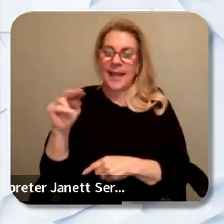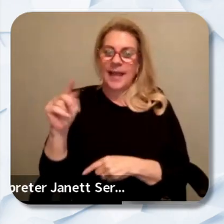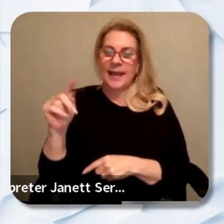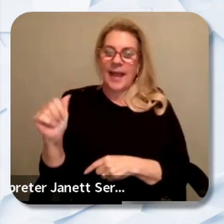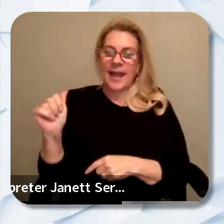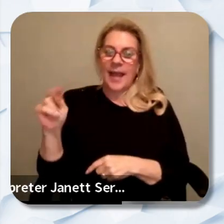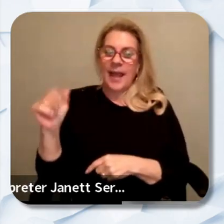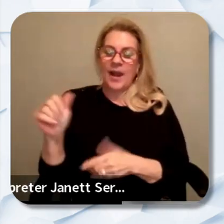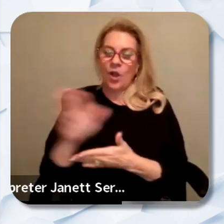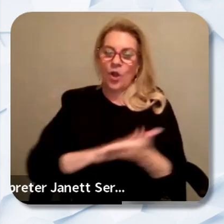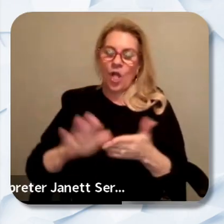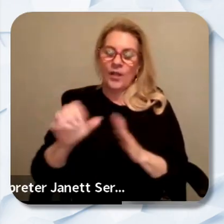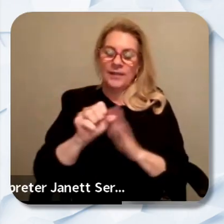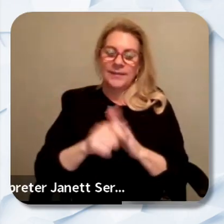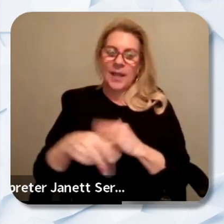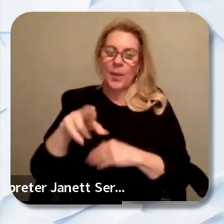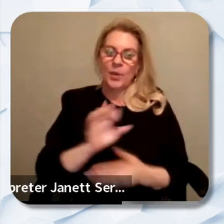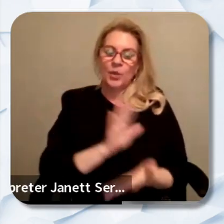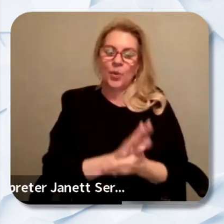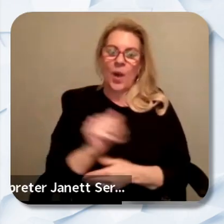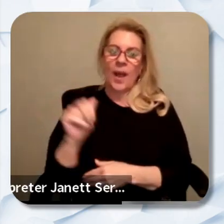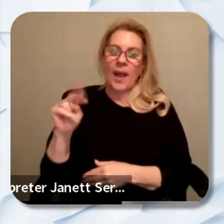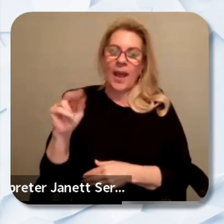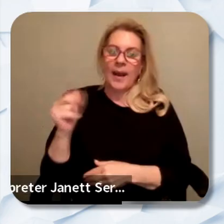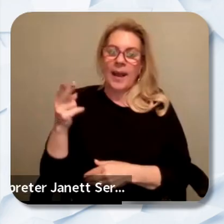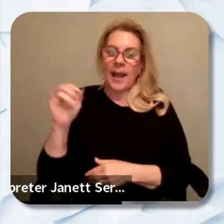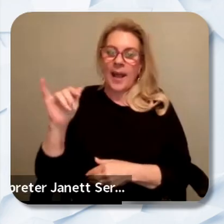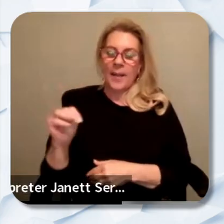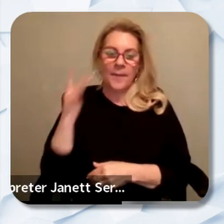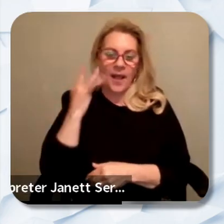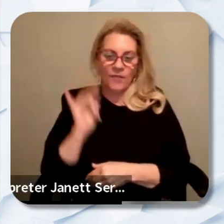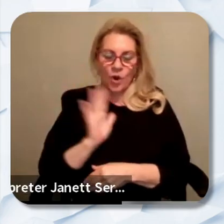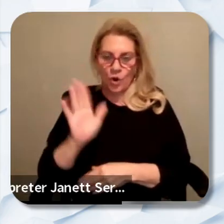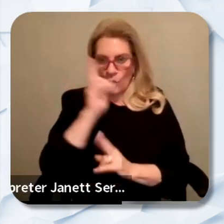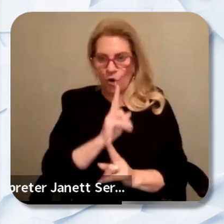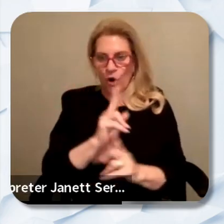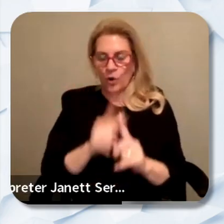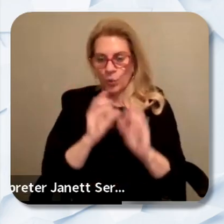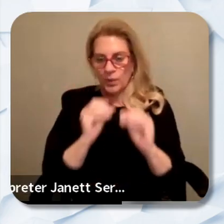and as a state preschool teacher in Anaheim California. It is her honor to teach students